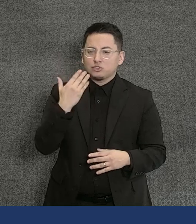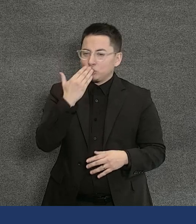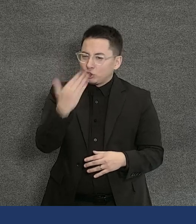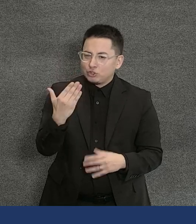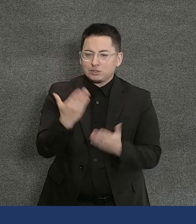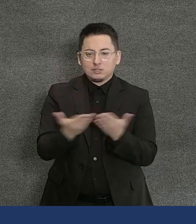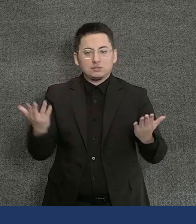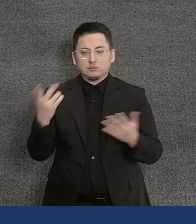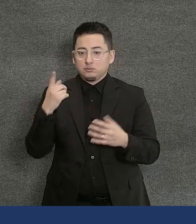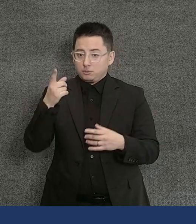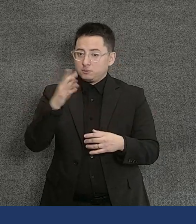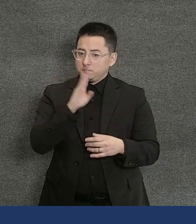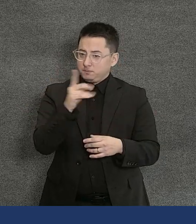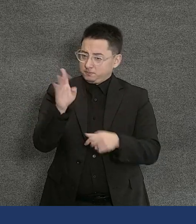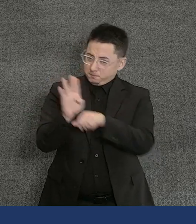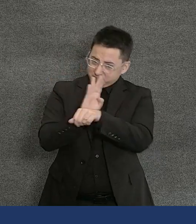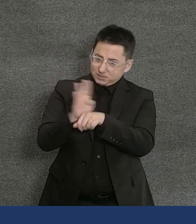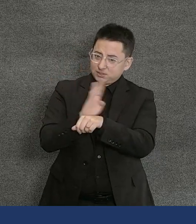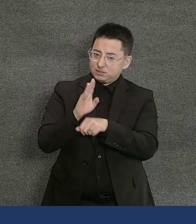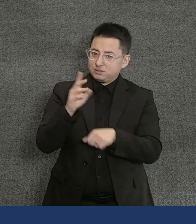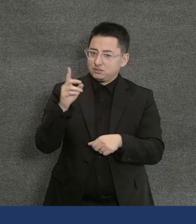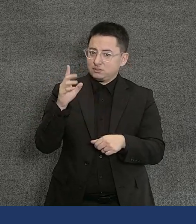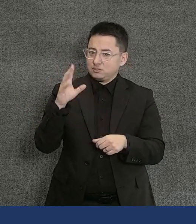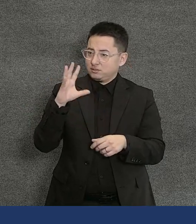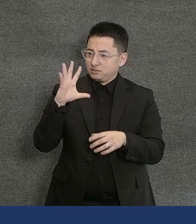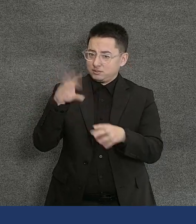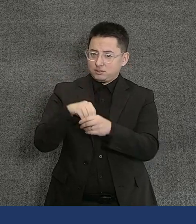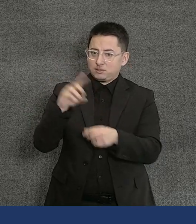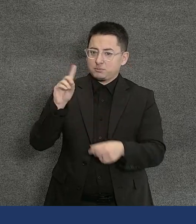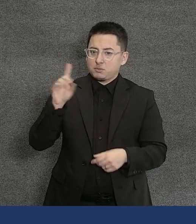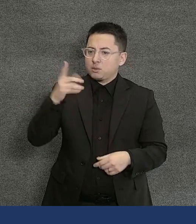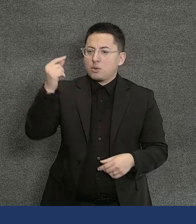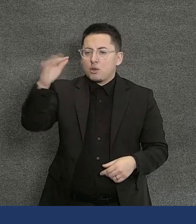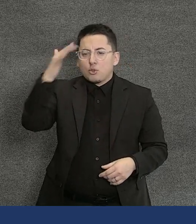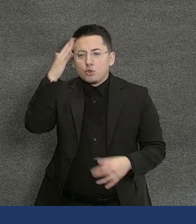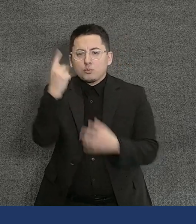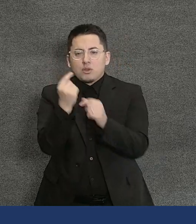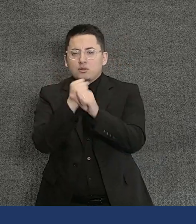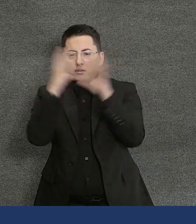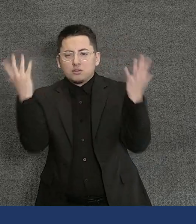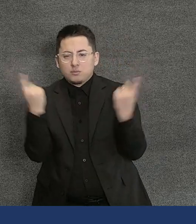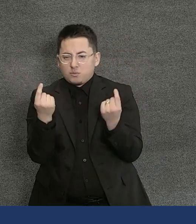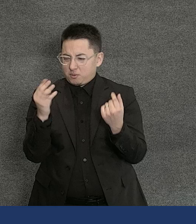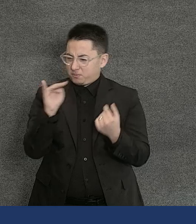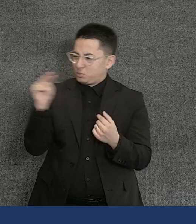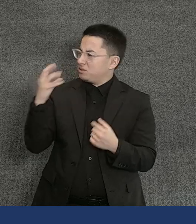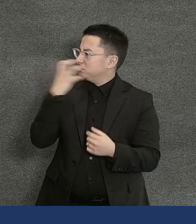in the democracy business, you must have a theory. You must have an idea about why it is that Minnesota does so well.